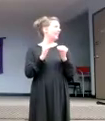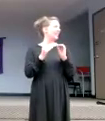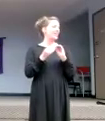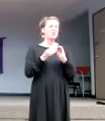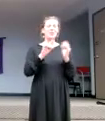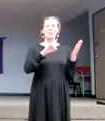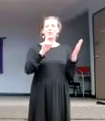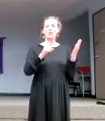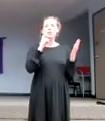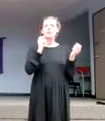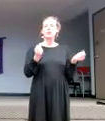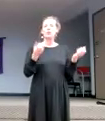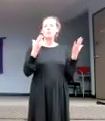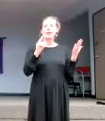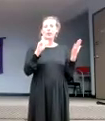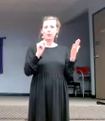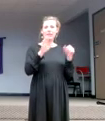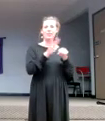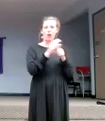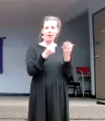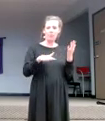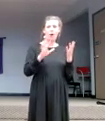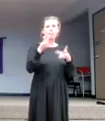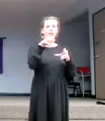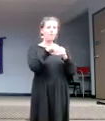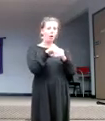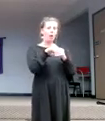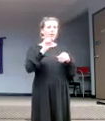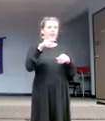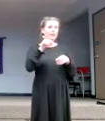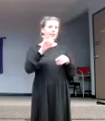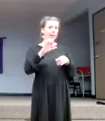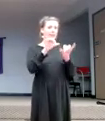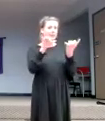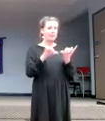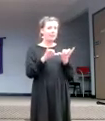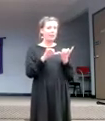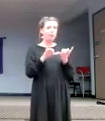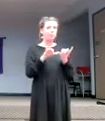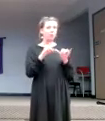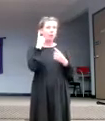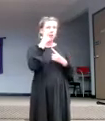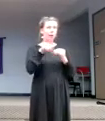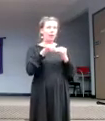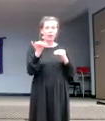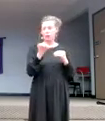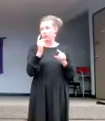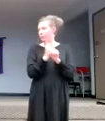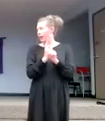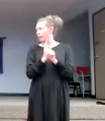was if there's multiple units on that property that are going into the septic system, you guys are accounting for that as well, right? I'm going to repeat the question for folks